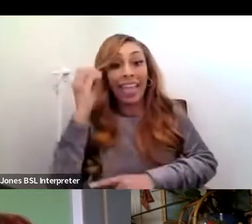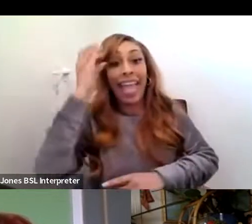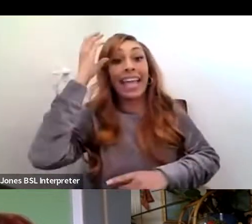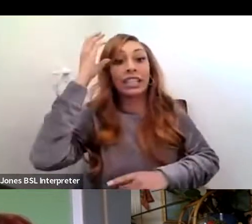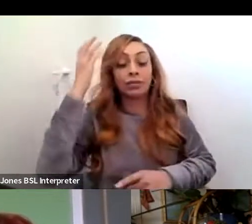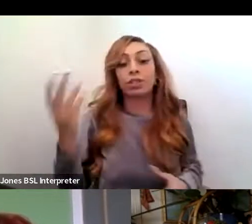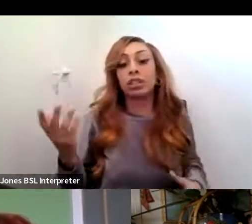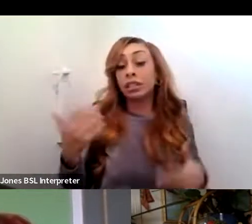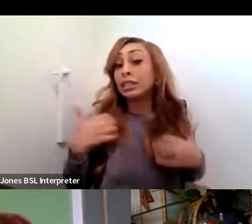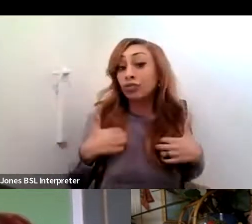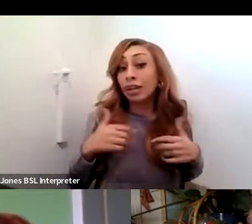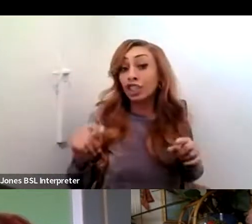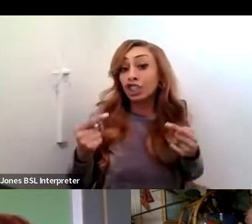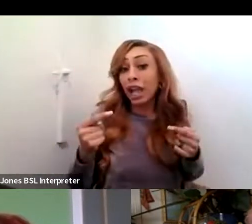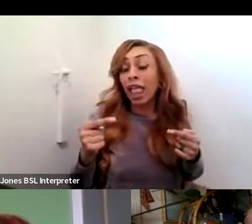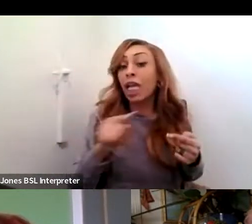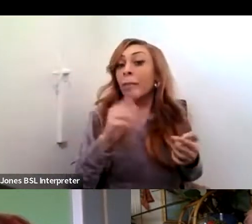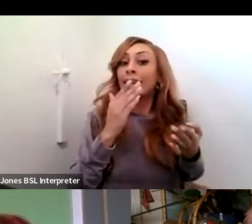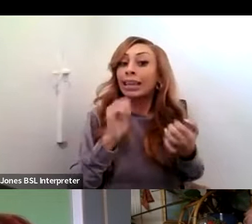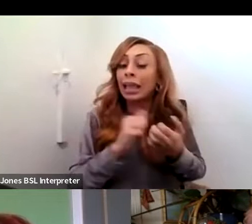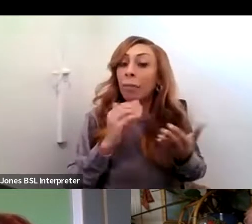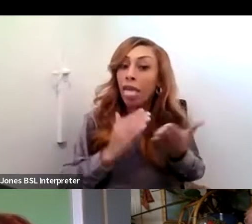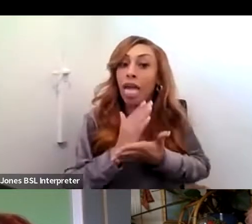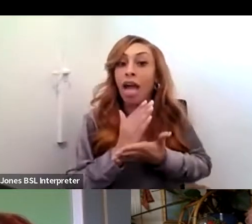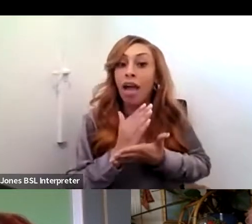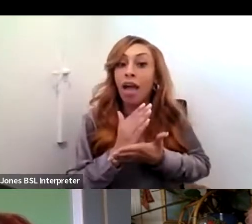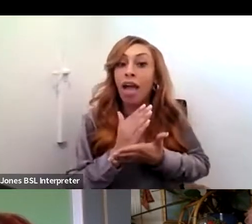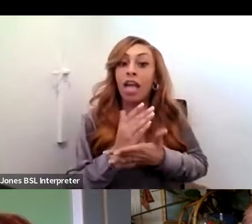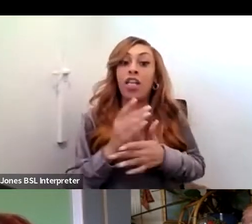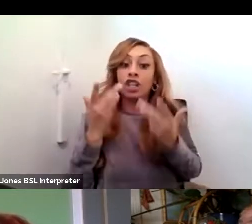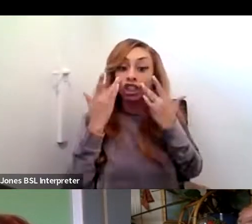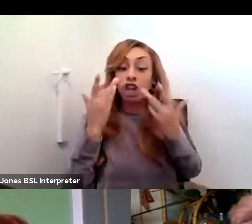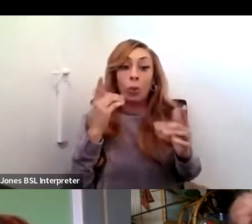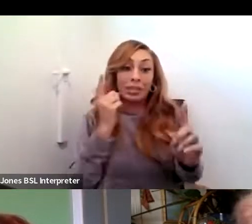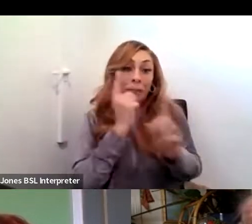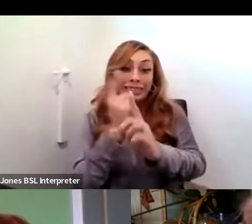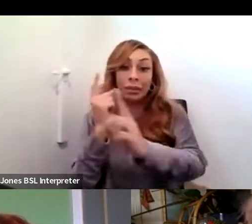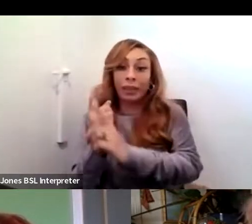But also about keeping it live. Because the show is about meeting people, real people who would teach you things: